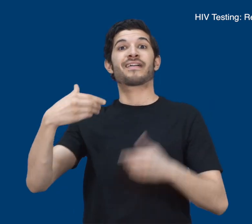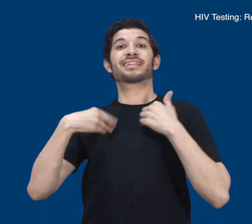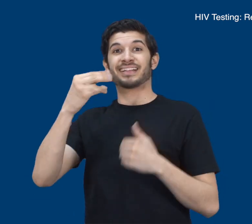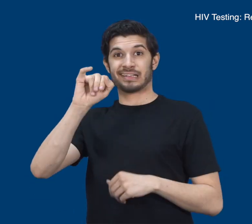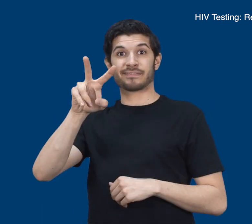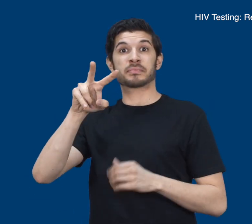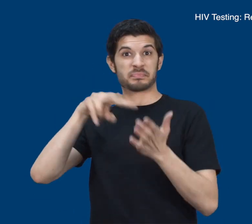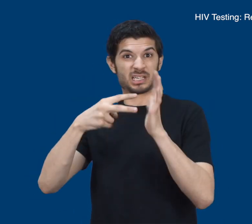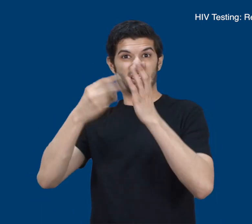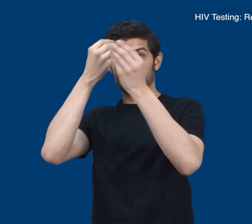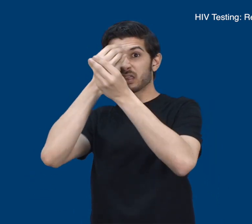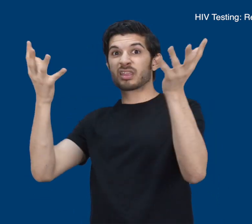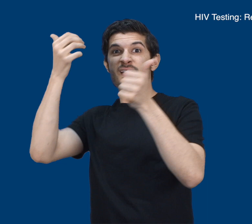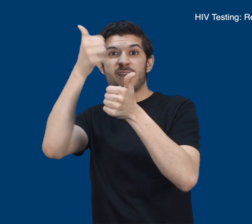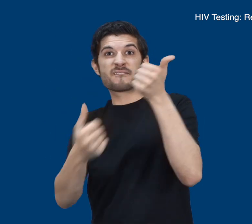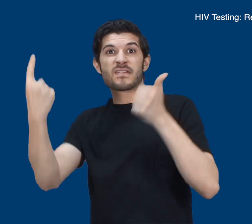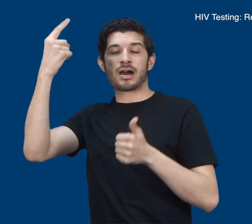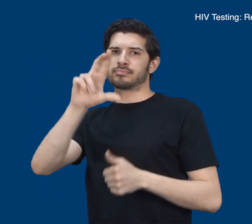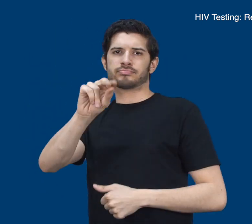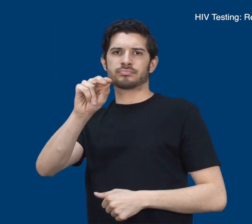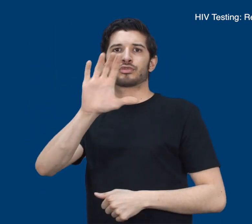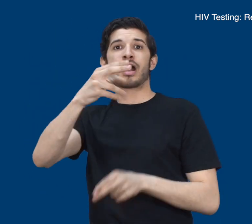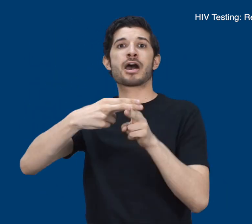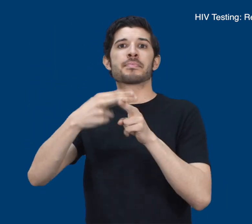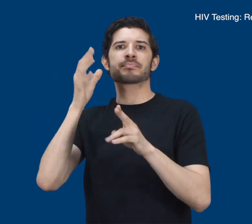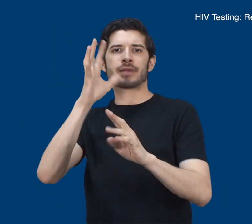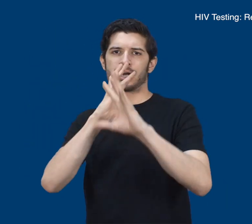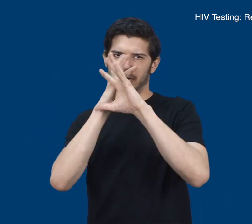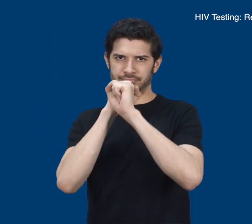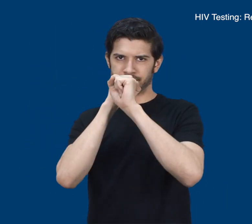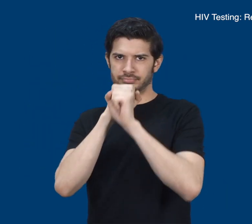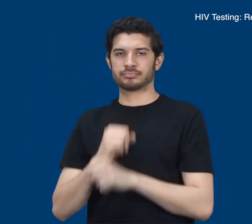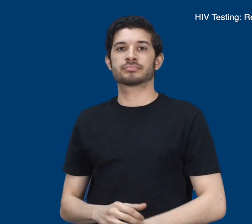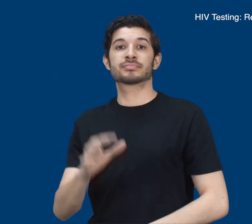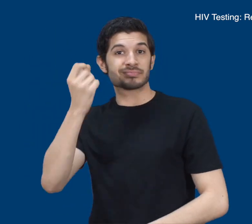If you have HIV, your results will not be shared with anyone. Your information will be confidential.